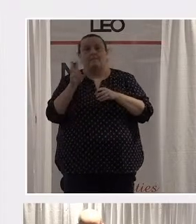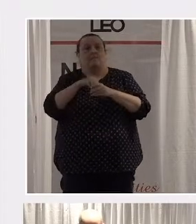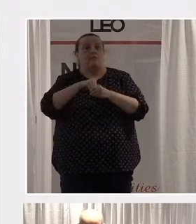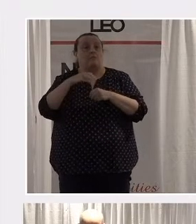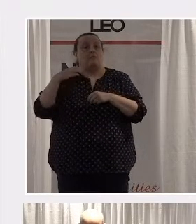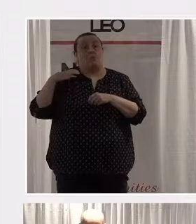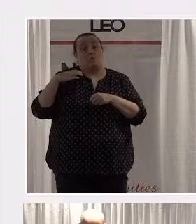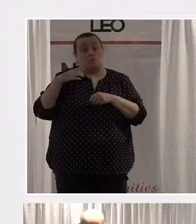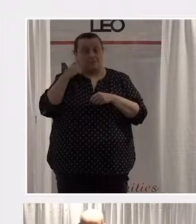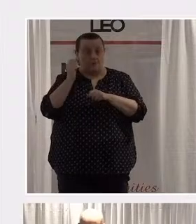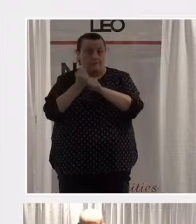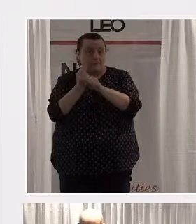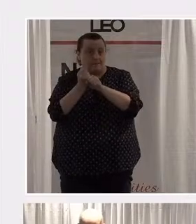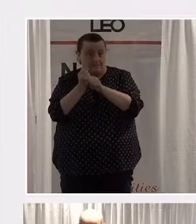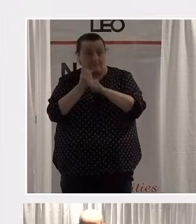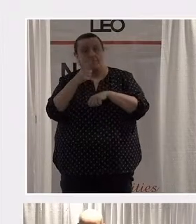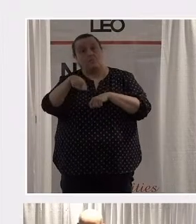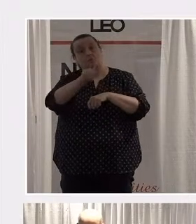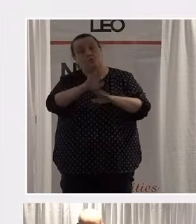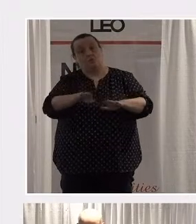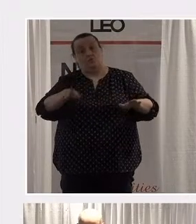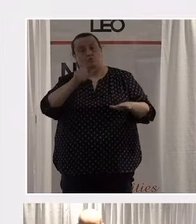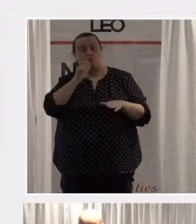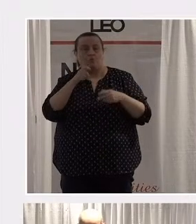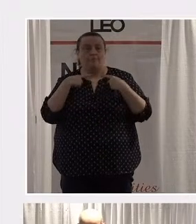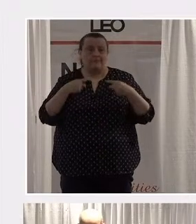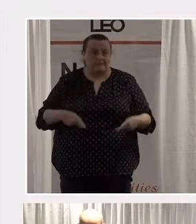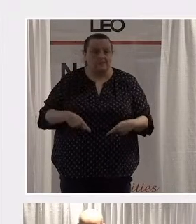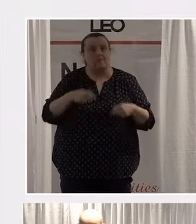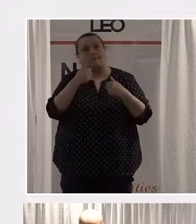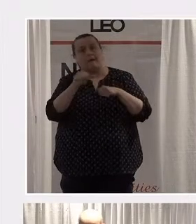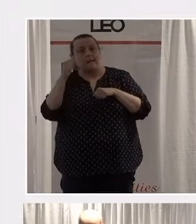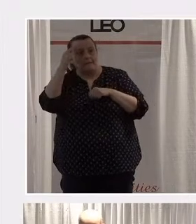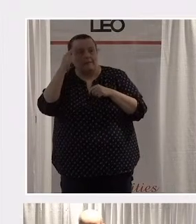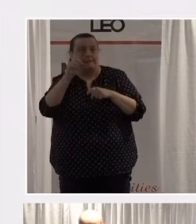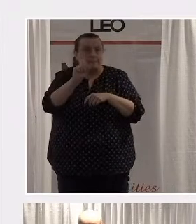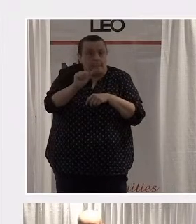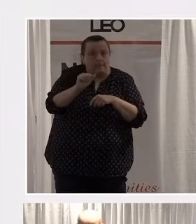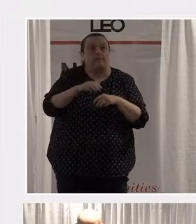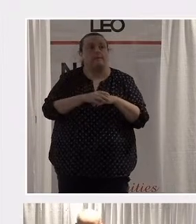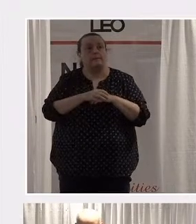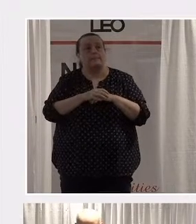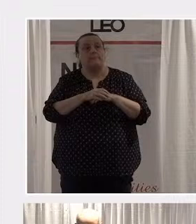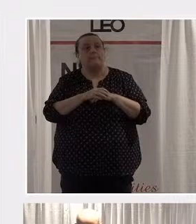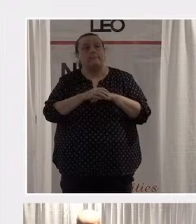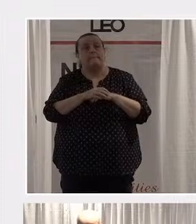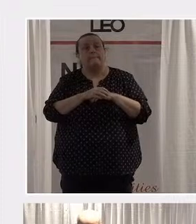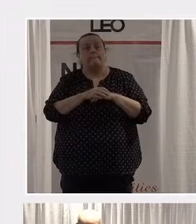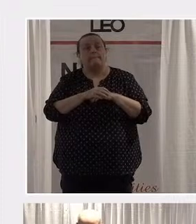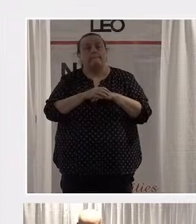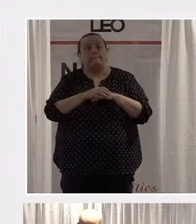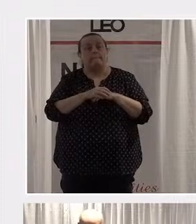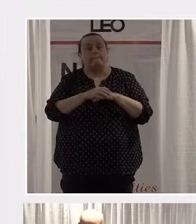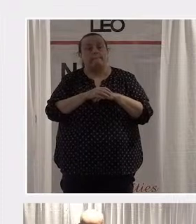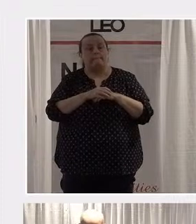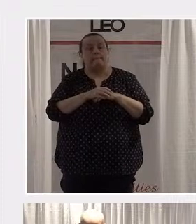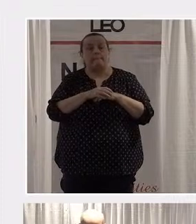FOR CHILDREN WITH PHYSICAL AND INTELLECTUAL DISABILITIES. VAN BEGAN PUBLIC SPEAKING AND FUNDRAISING